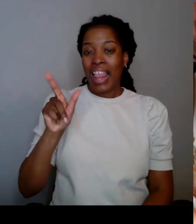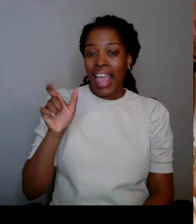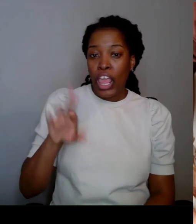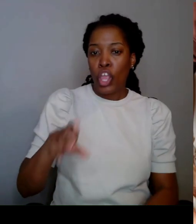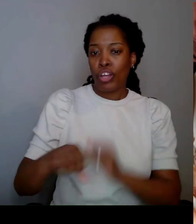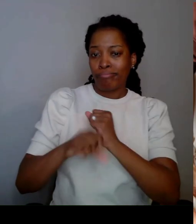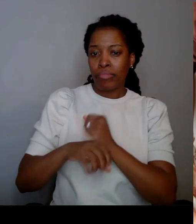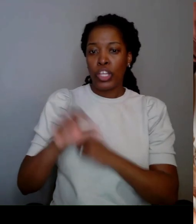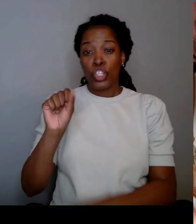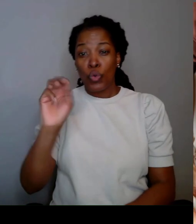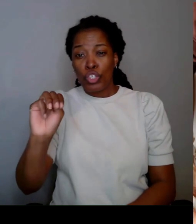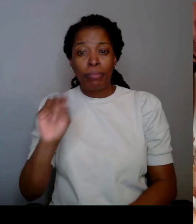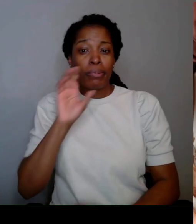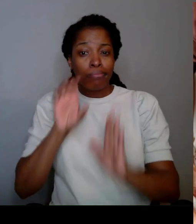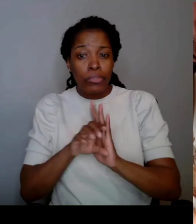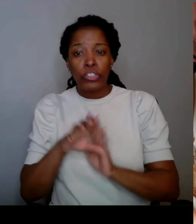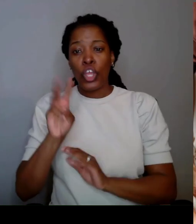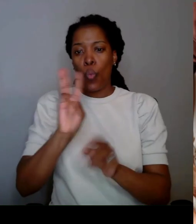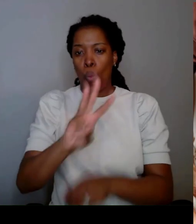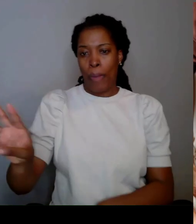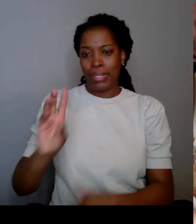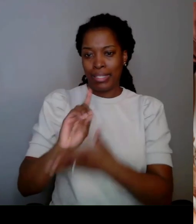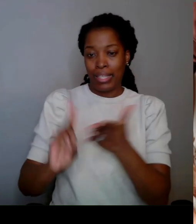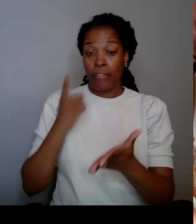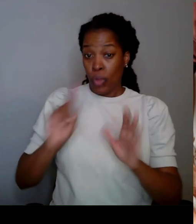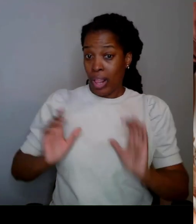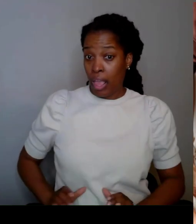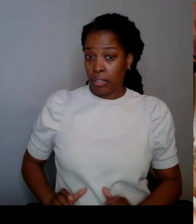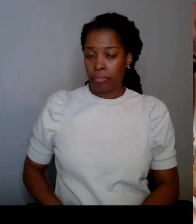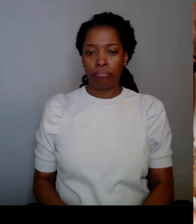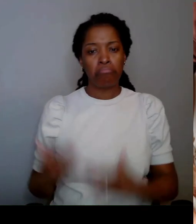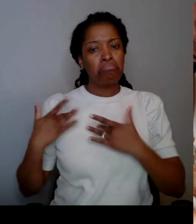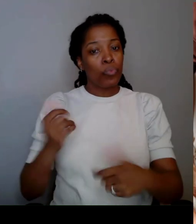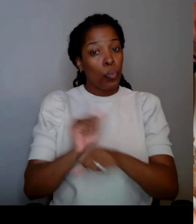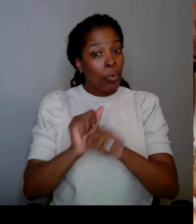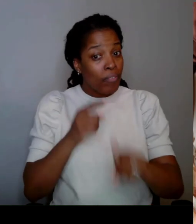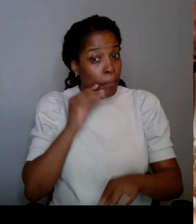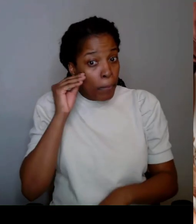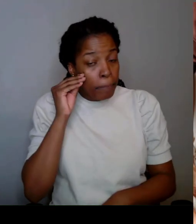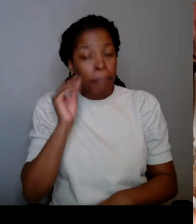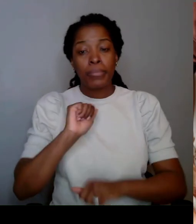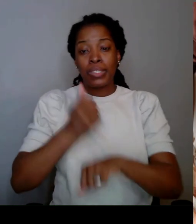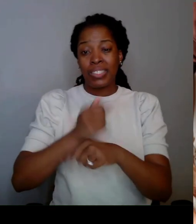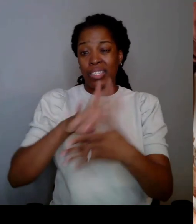They often work from home, set their own schedule and take on projects based on their skills and interests.